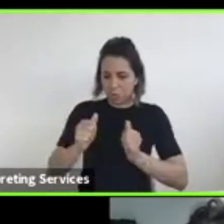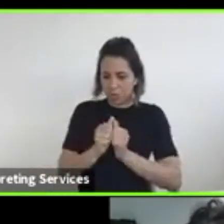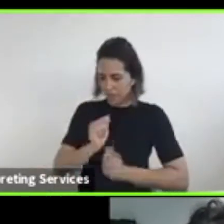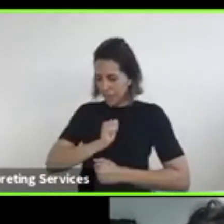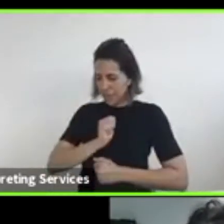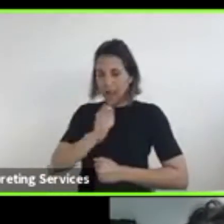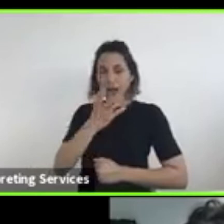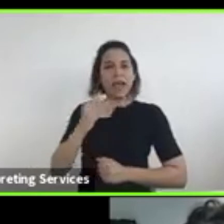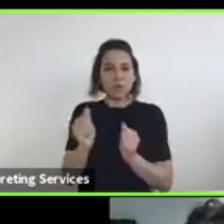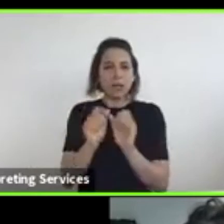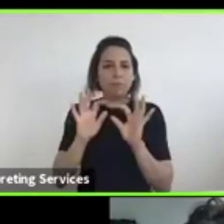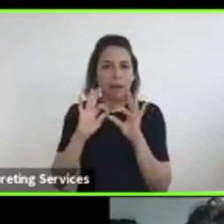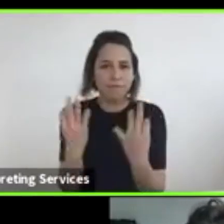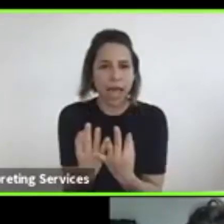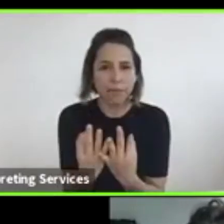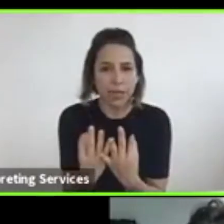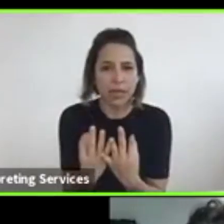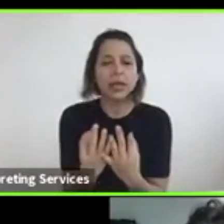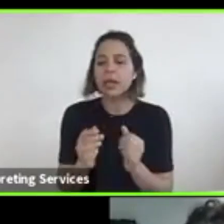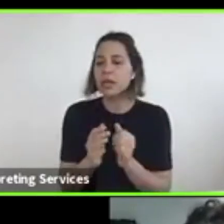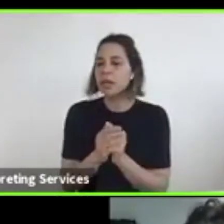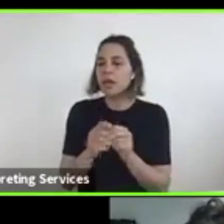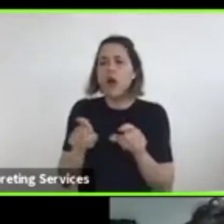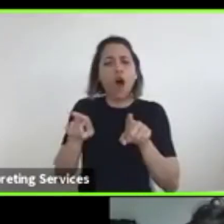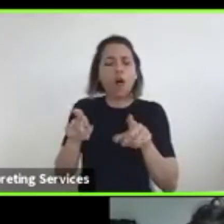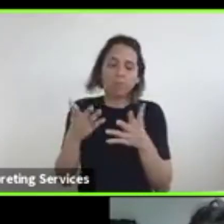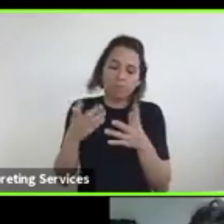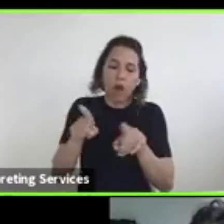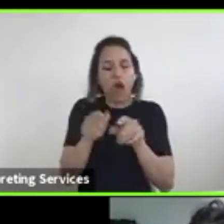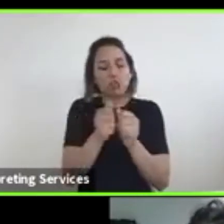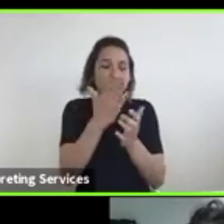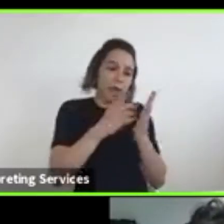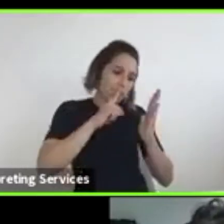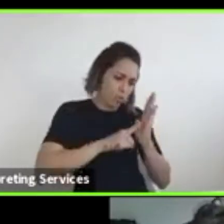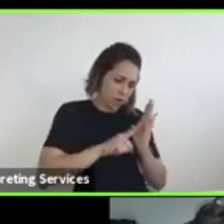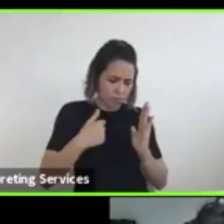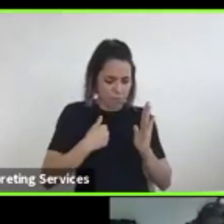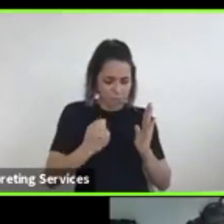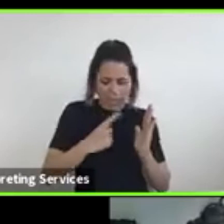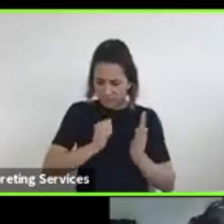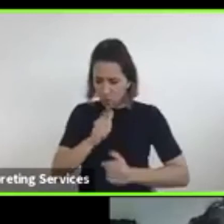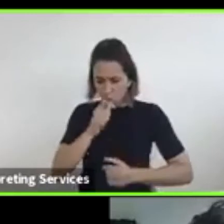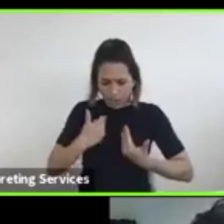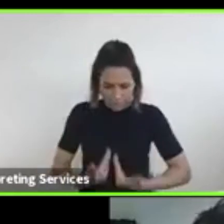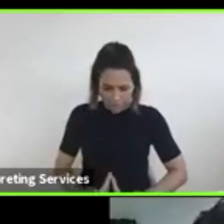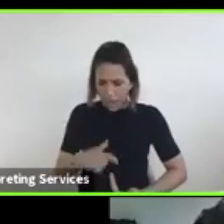EVEN IN -- EVEN IN DOING SOME OF THE -- YOU KNOW, I'VE BEEN ASKING THE QUESTION WHO AM I, WHO ARE MY PEOPLE AND WHERE AM I FROM?